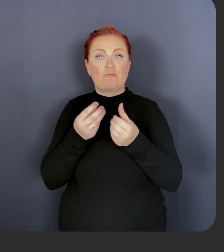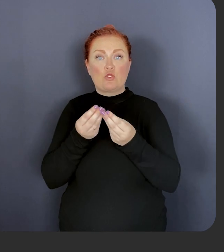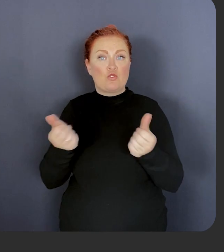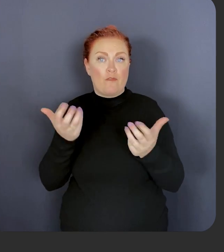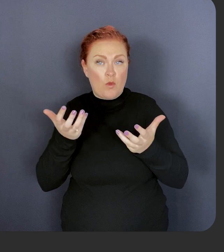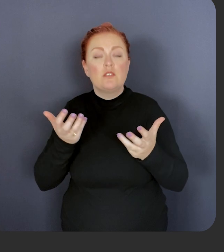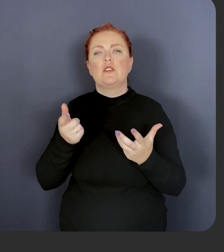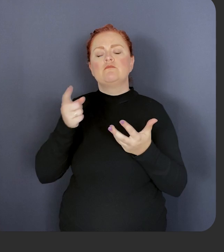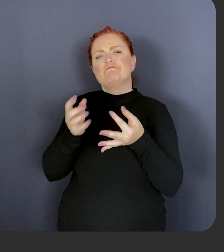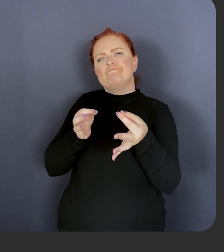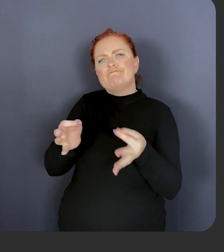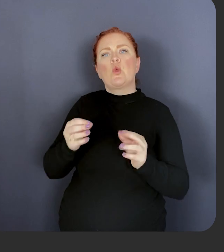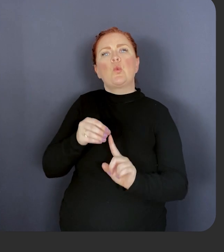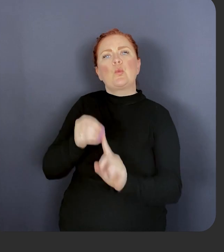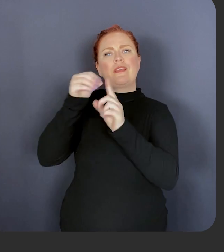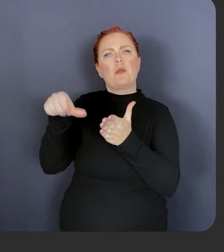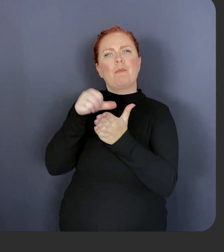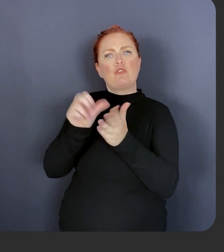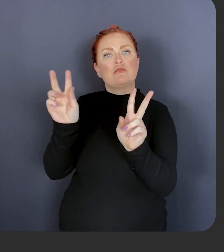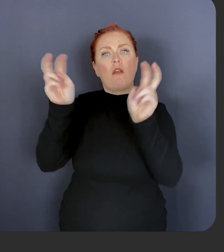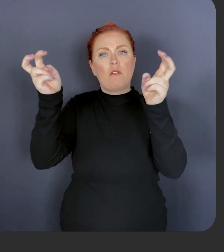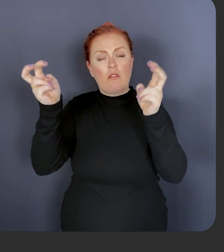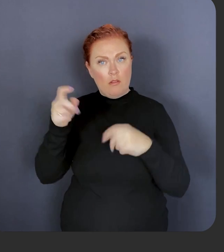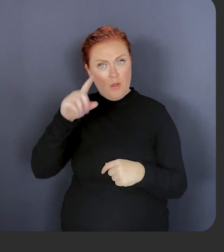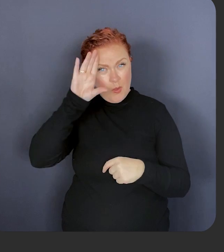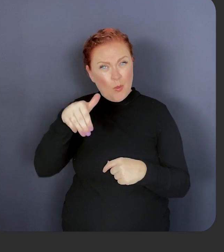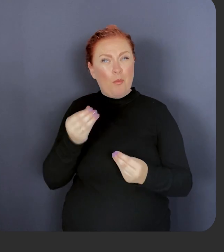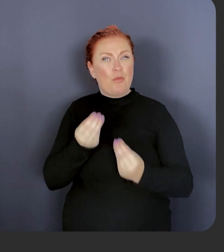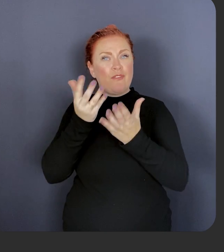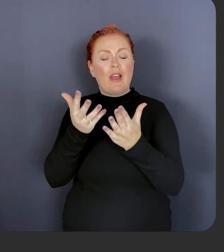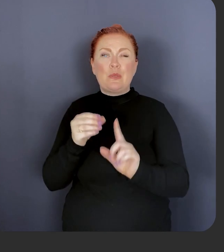is defining a unique page title. Providing unique, concise page titles